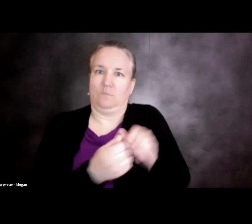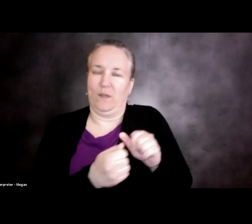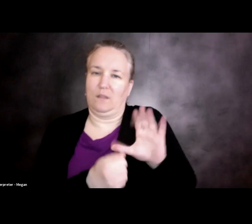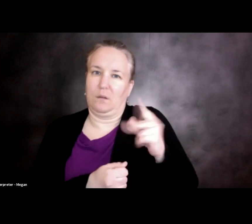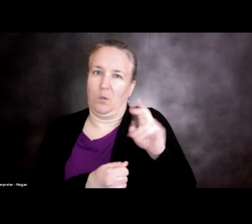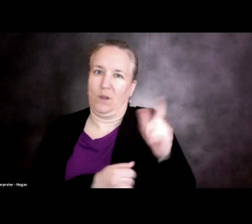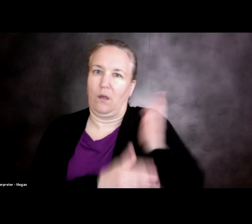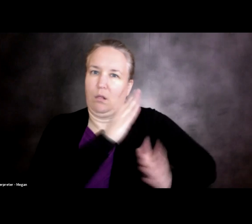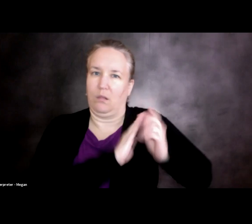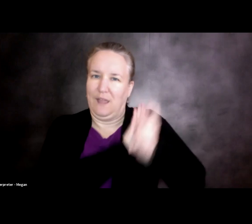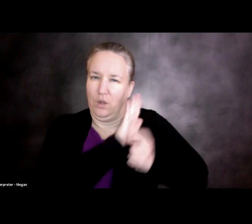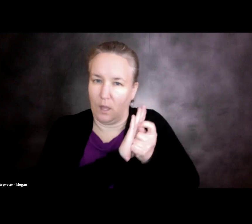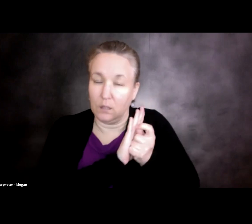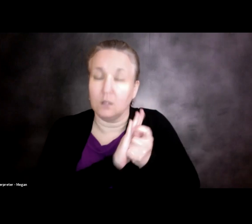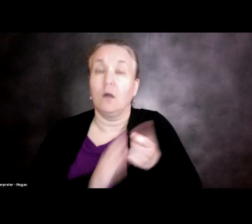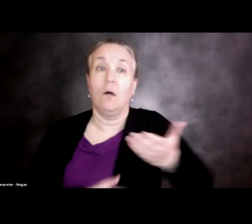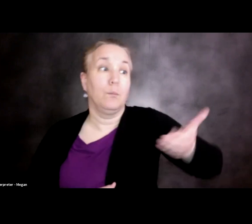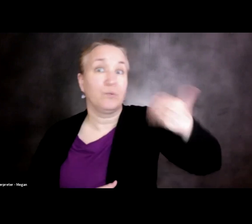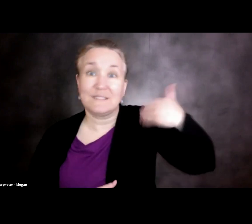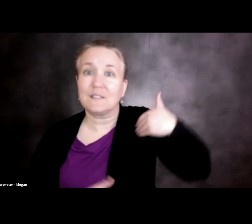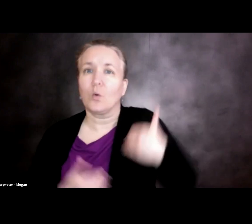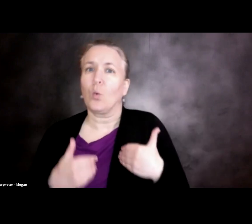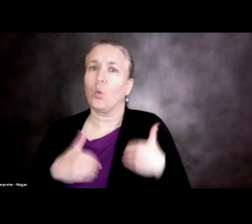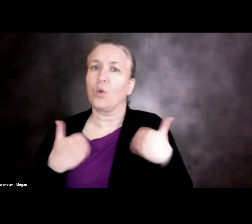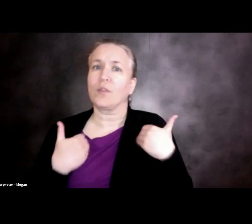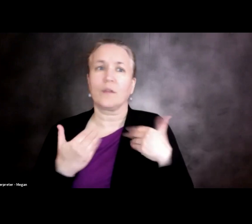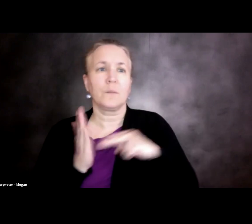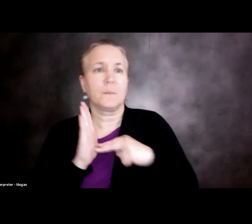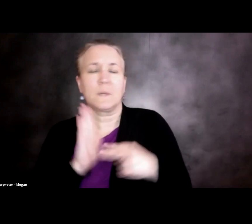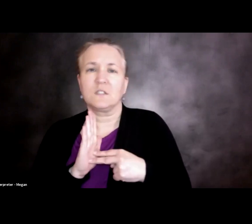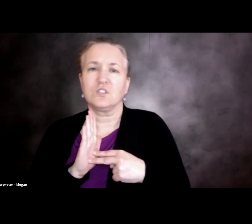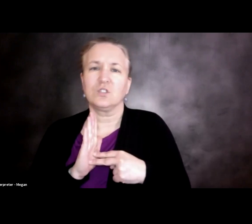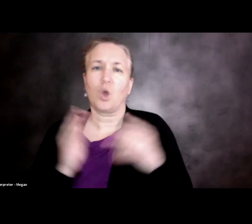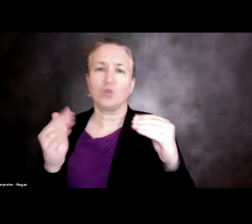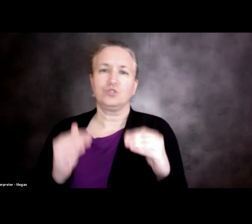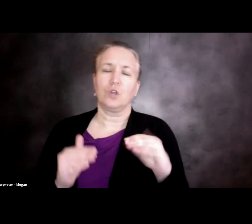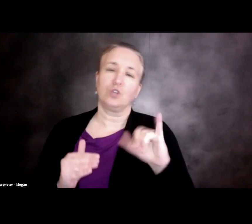Where youth previously had signified junior status,